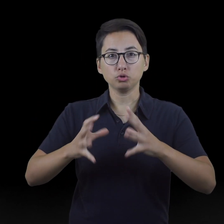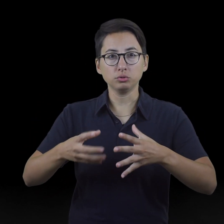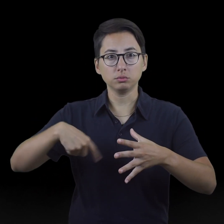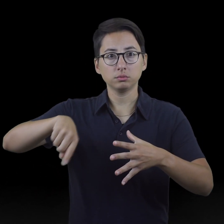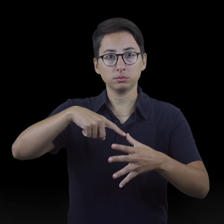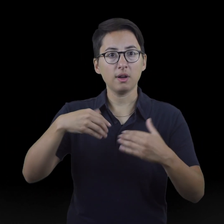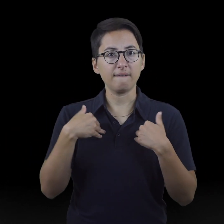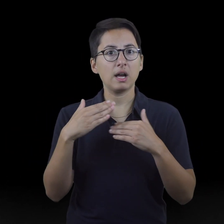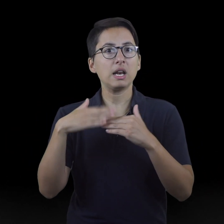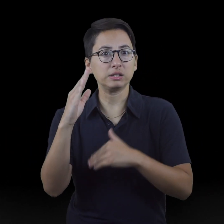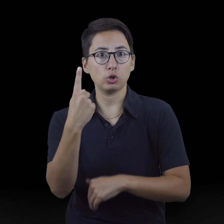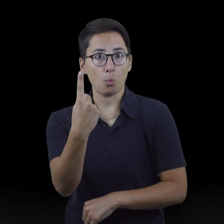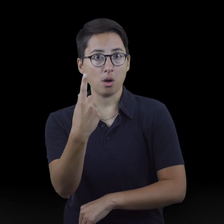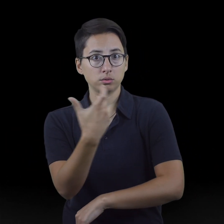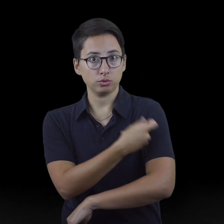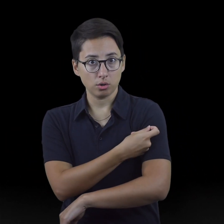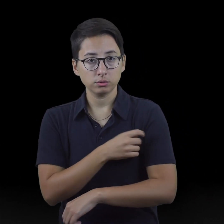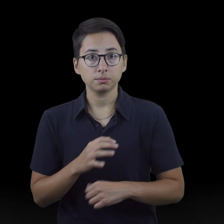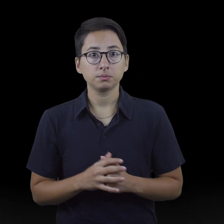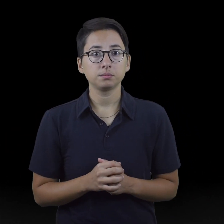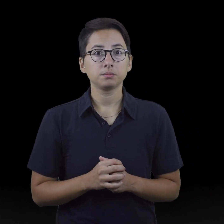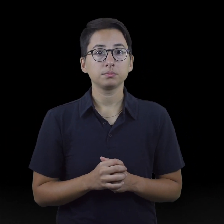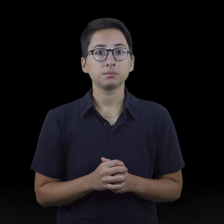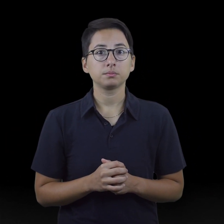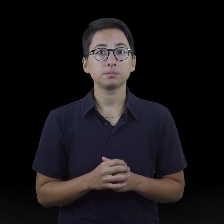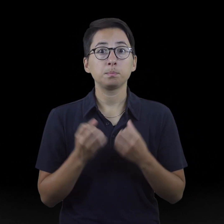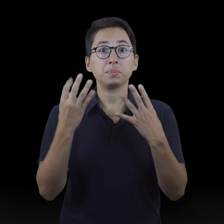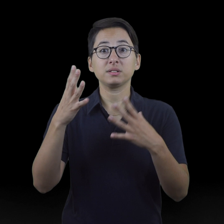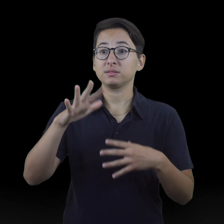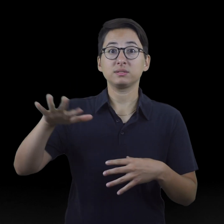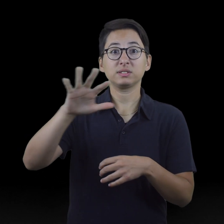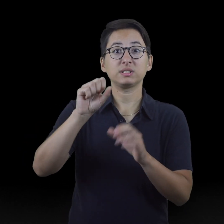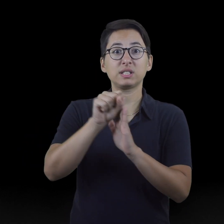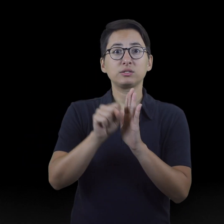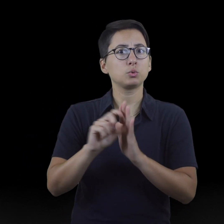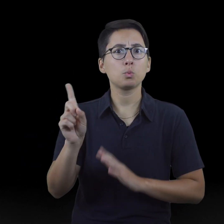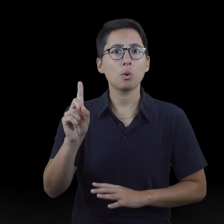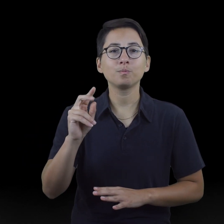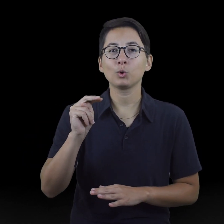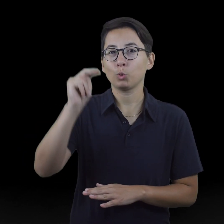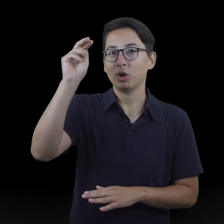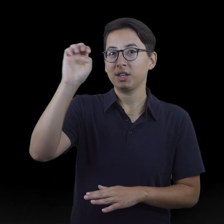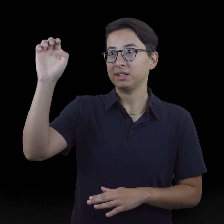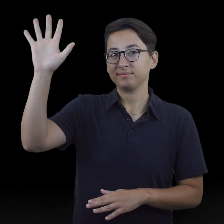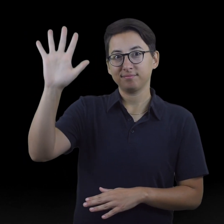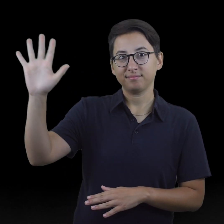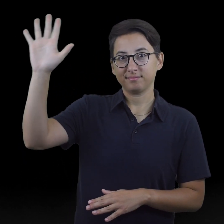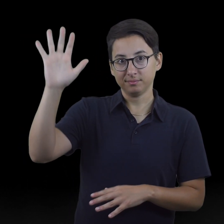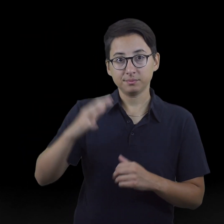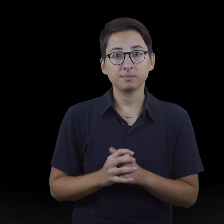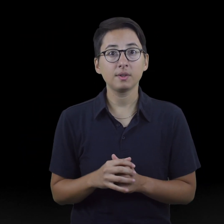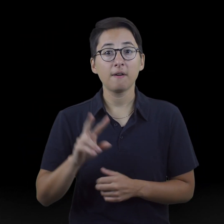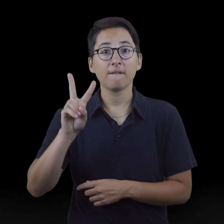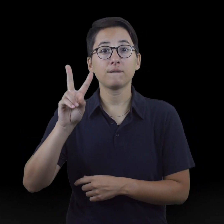population with one dose, according to data from the Centers for Disease Control and Prevention. Many of these states are located in the Northeast with